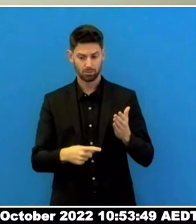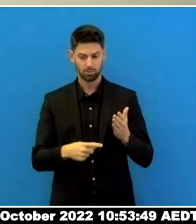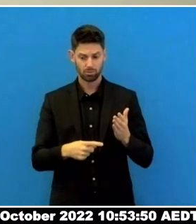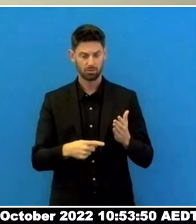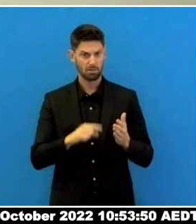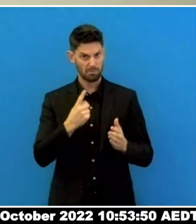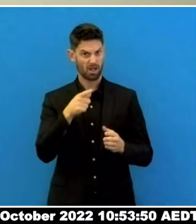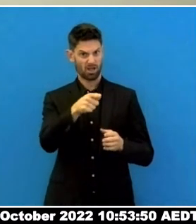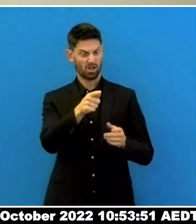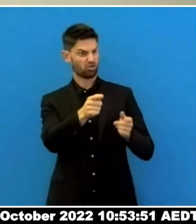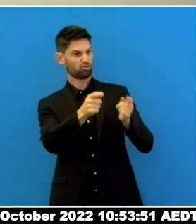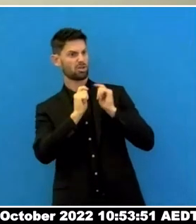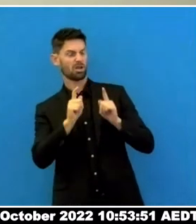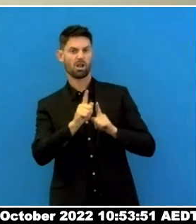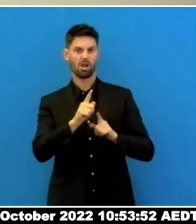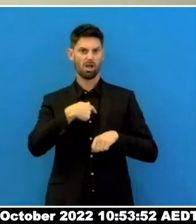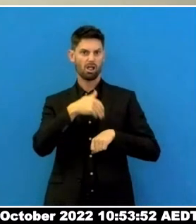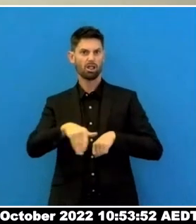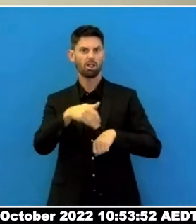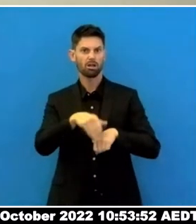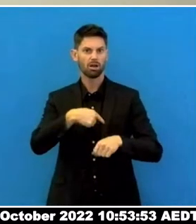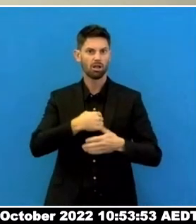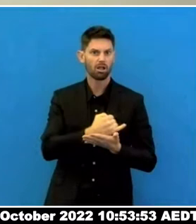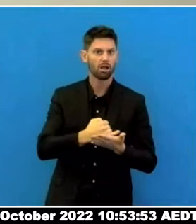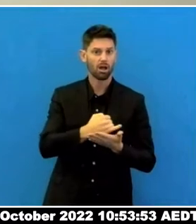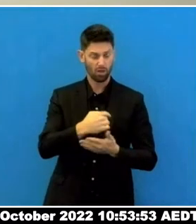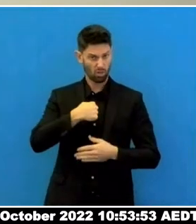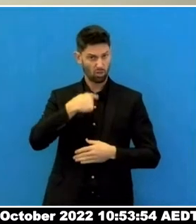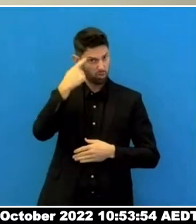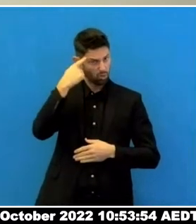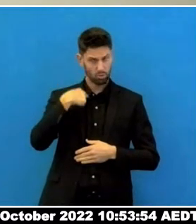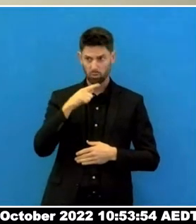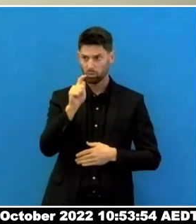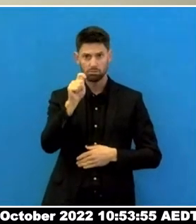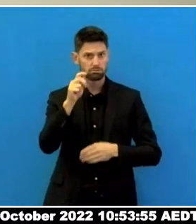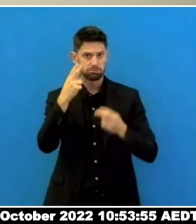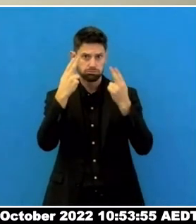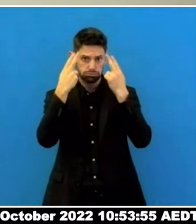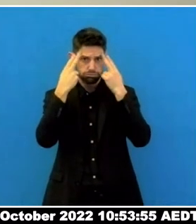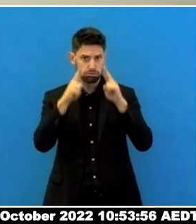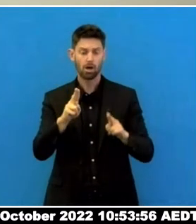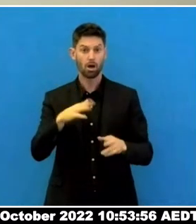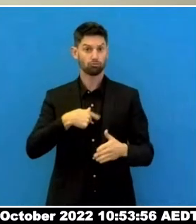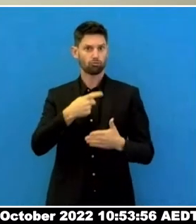I felt like that at the time, that I could have died rather than being humiliated.